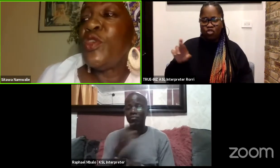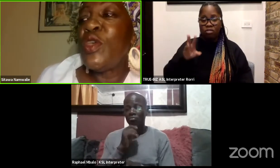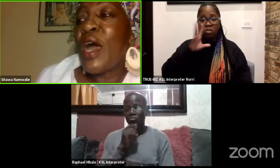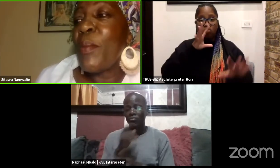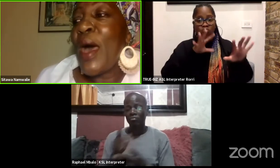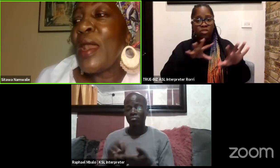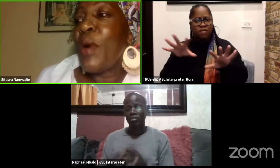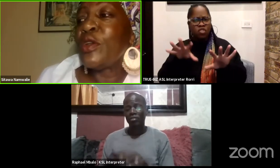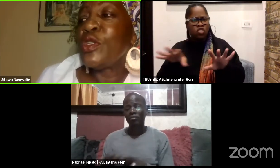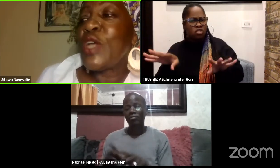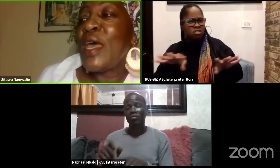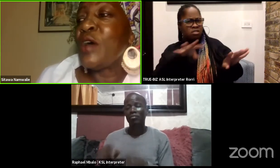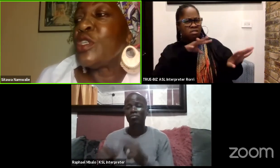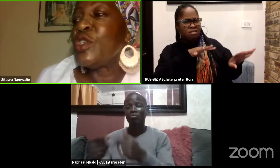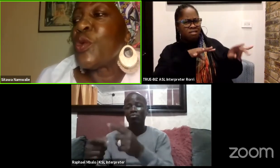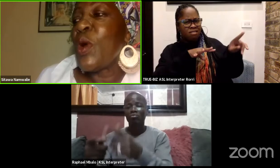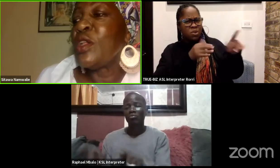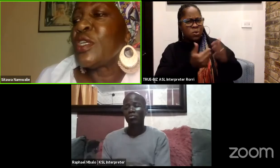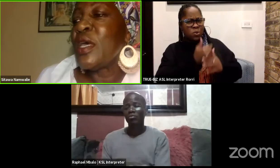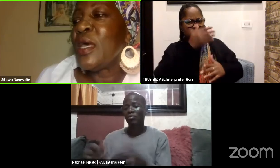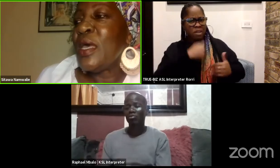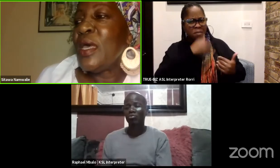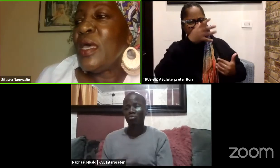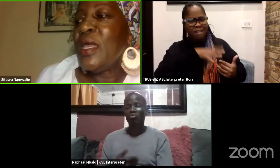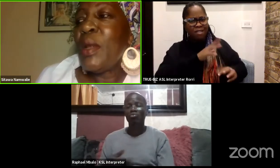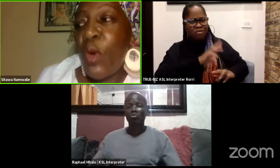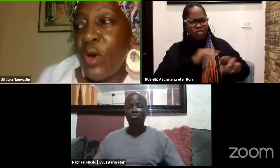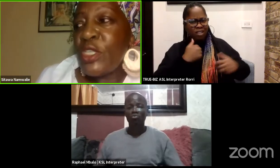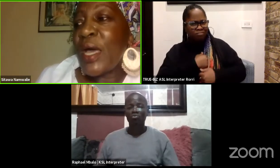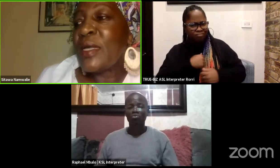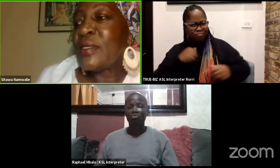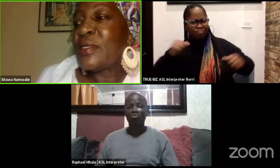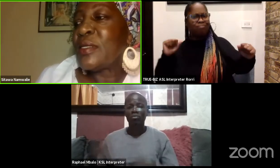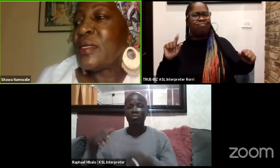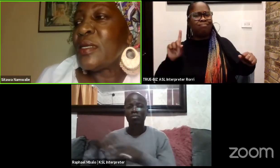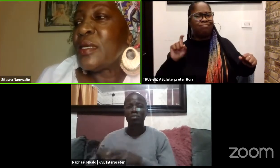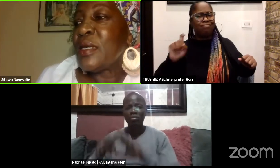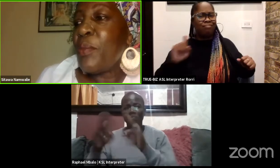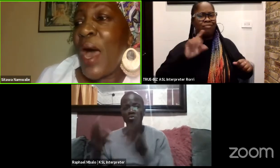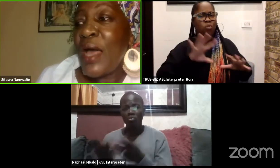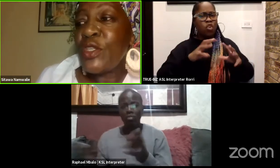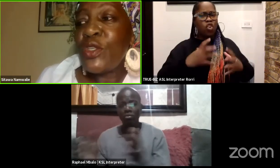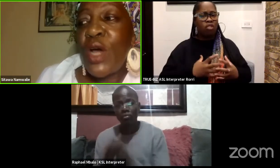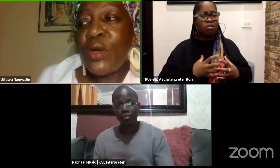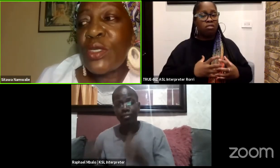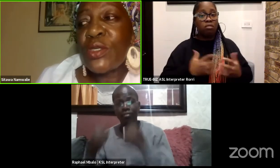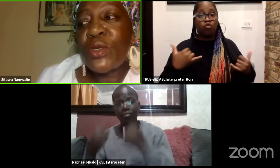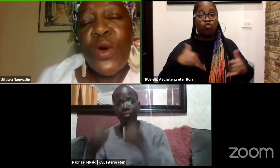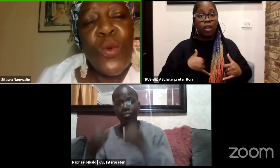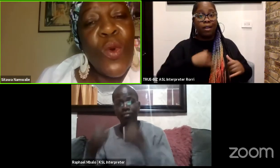the new young man about to stride out into the world in a borrowed jacket, patched trousers,